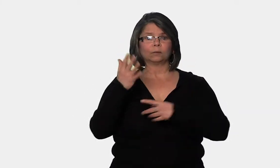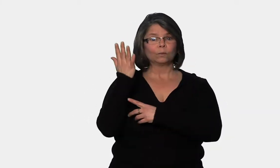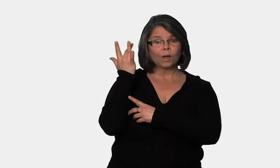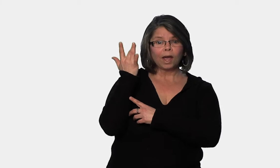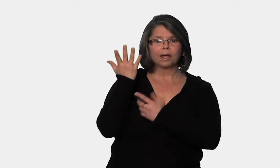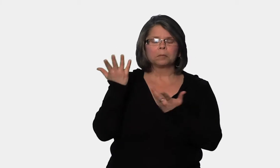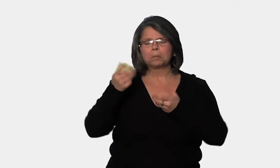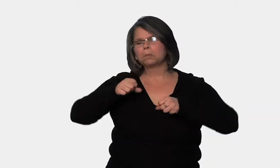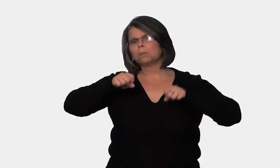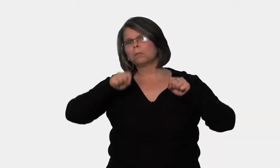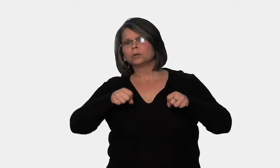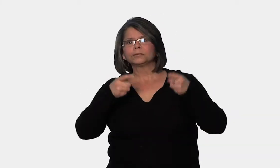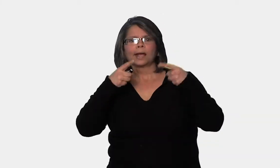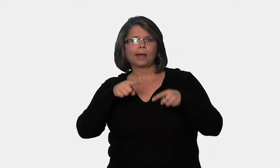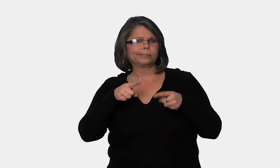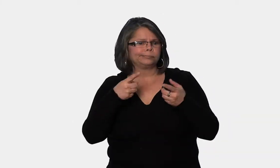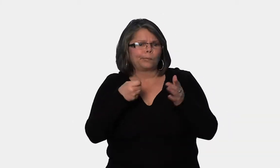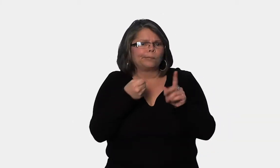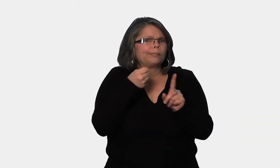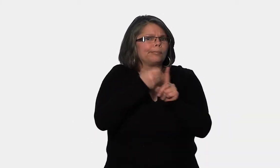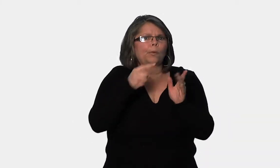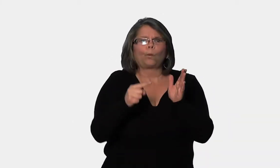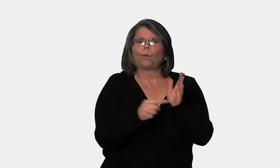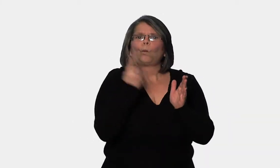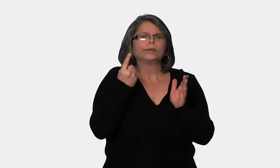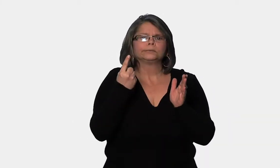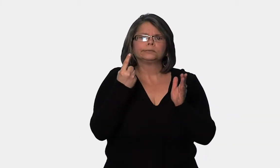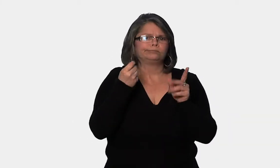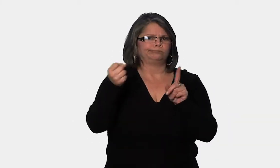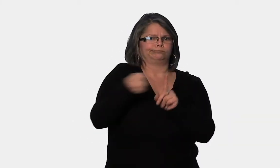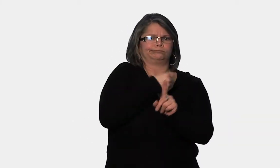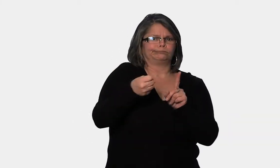maybe because the assault was a one-time incident,